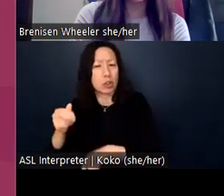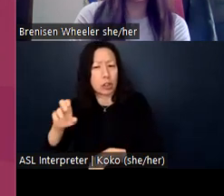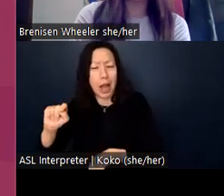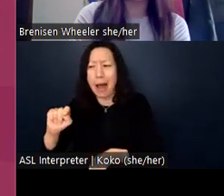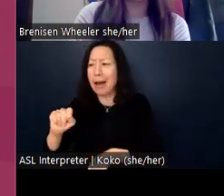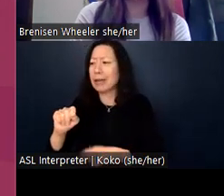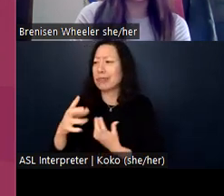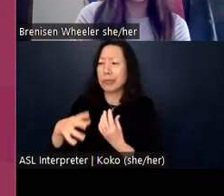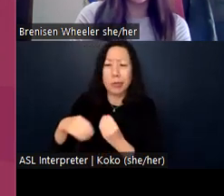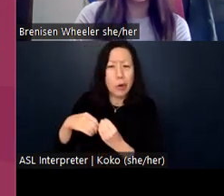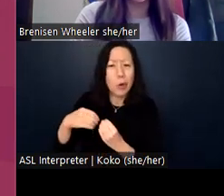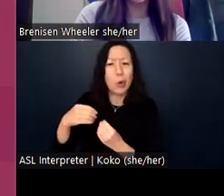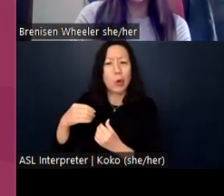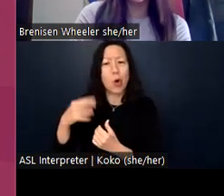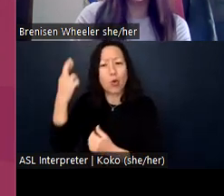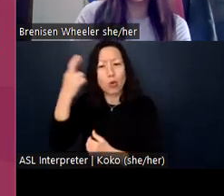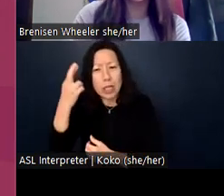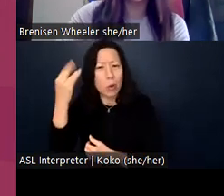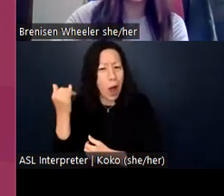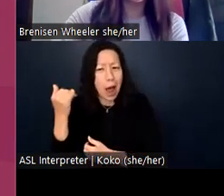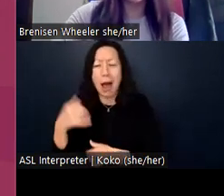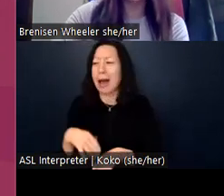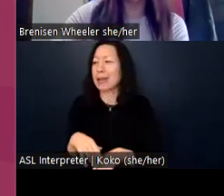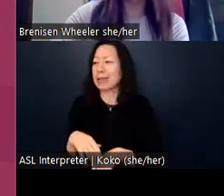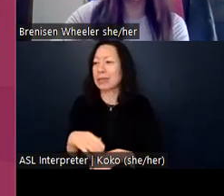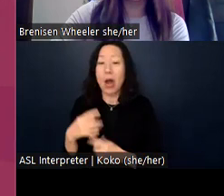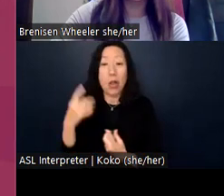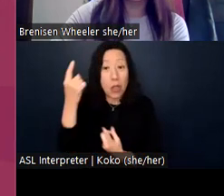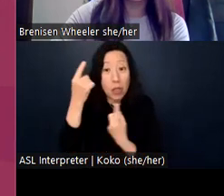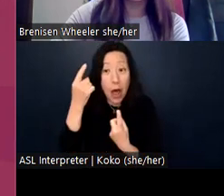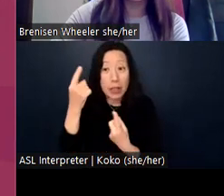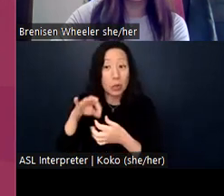12:21:53 Any other thoughts kind of related to this i'd love to hear it